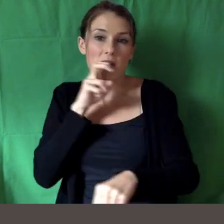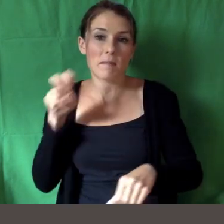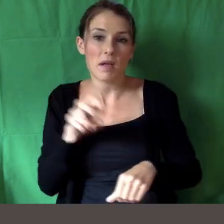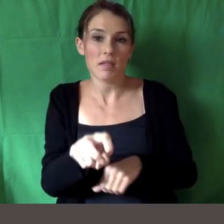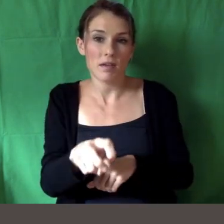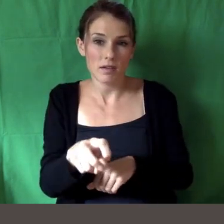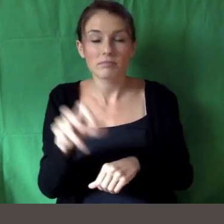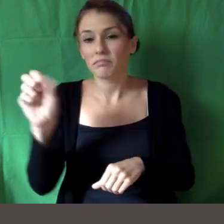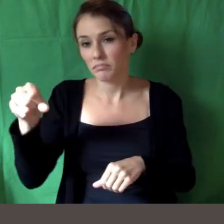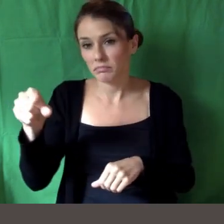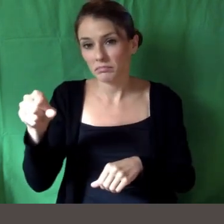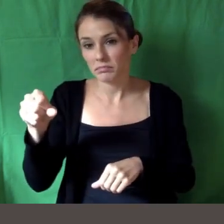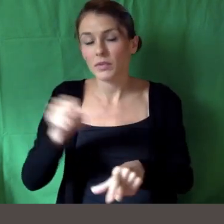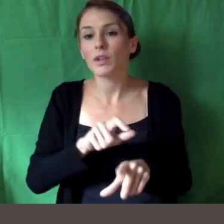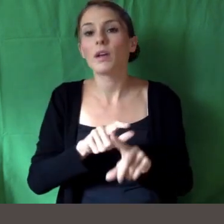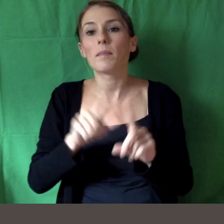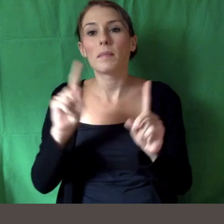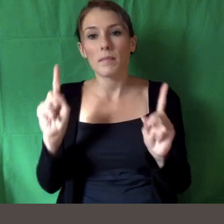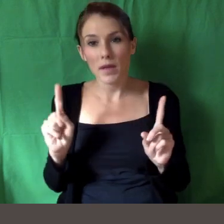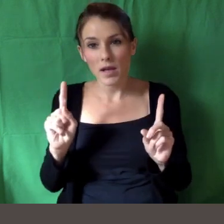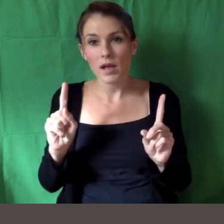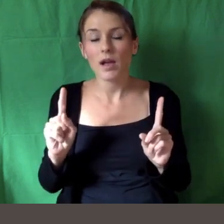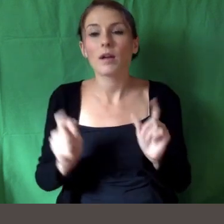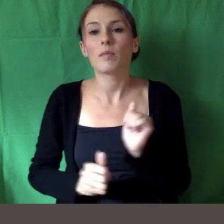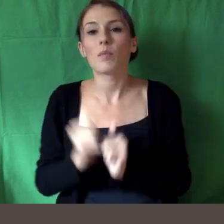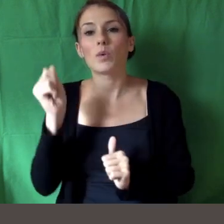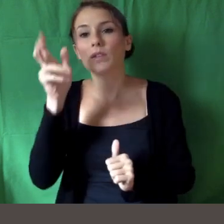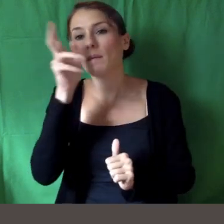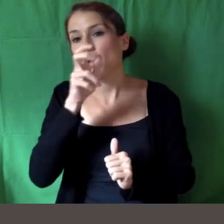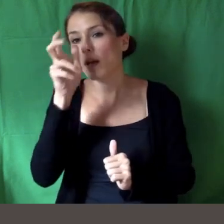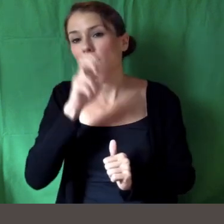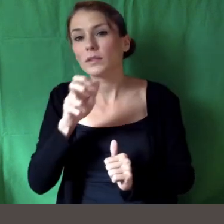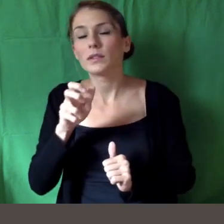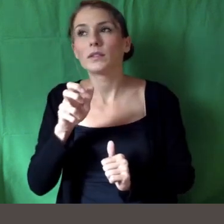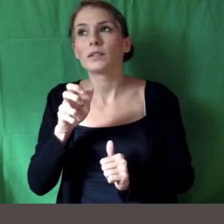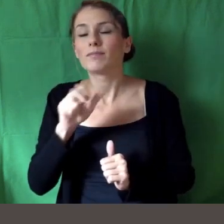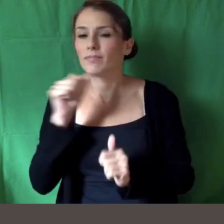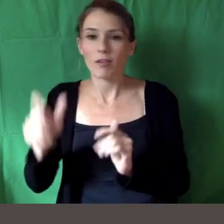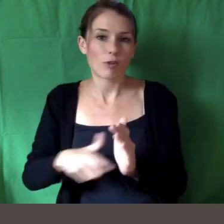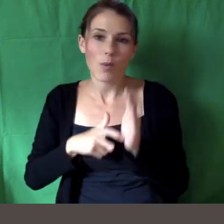It will enhance Python. But most bugs will not need a PEP.